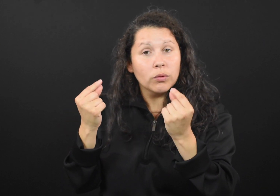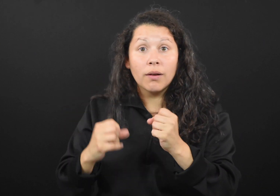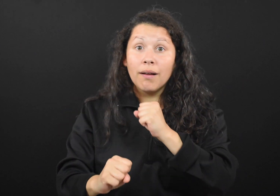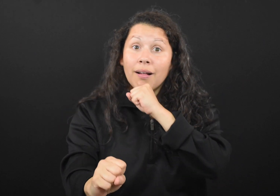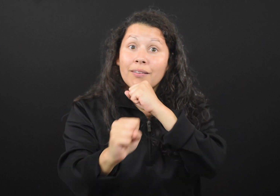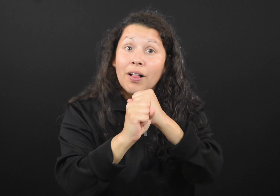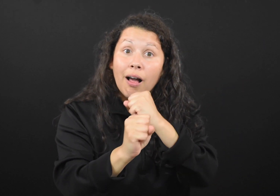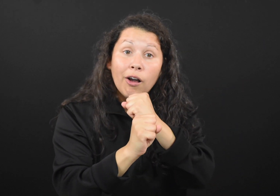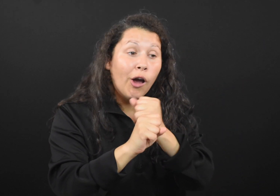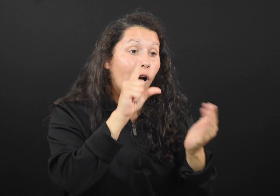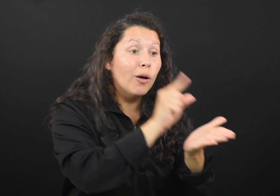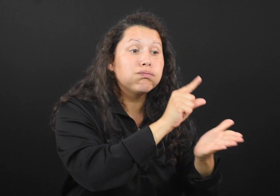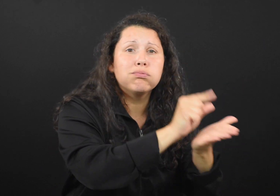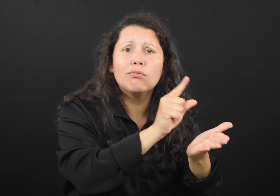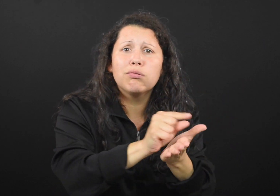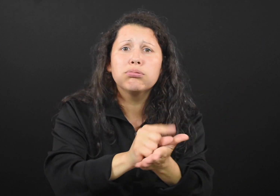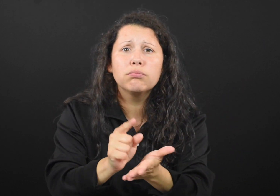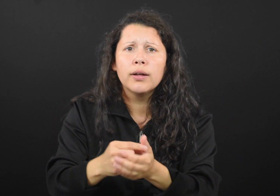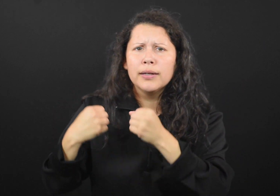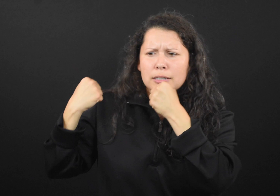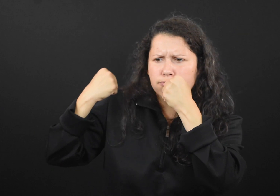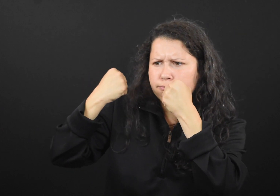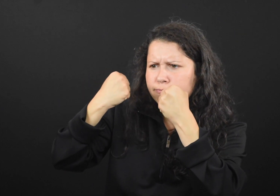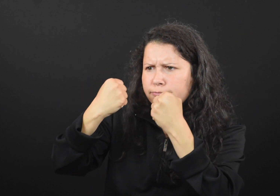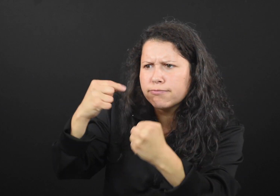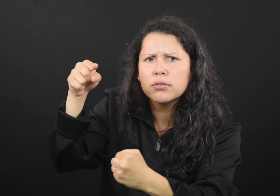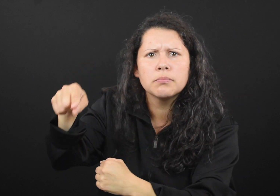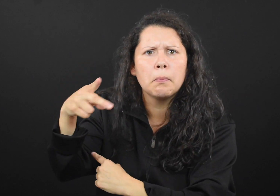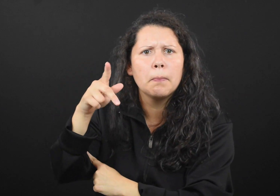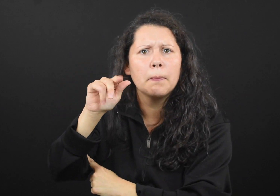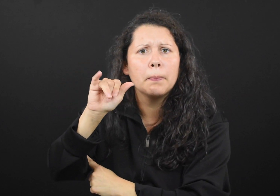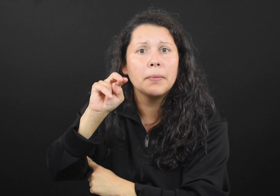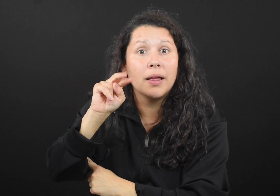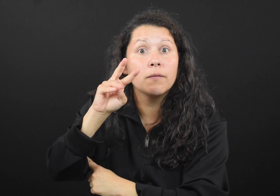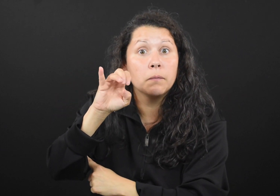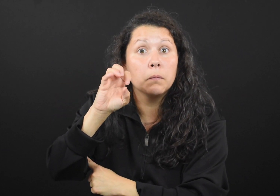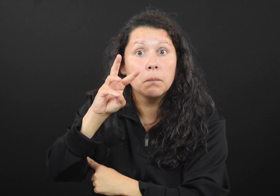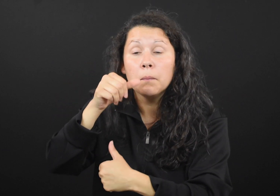She printed out flyers, drove down to Plainview to post them by mailboxes,